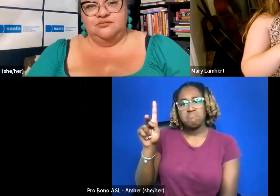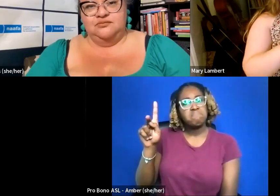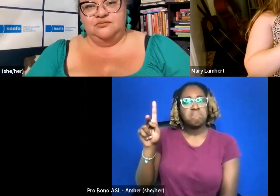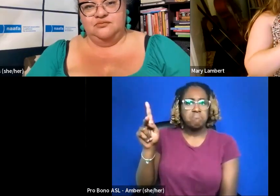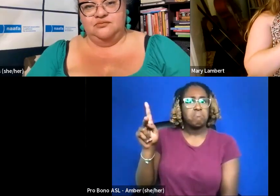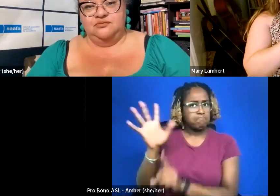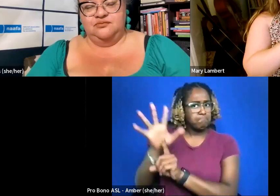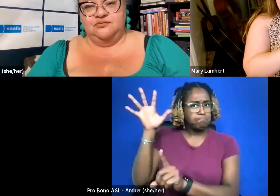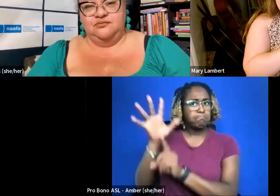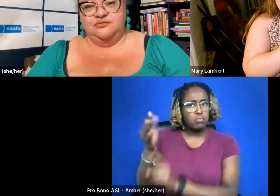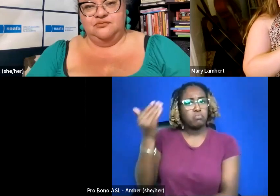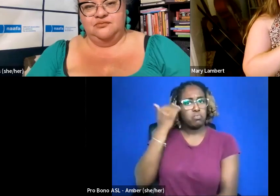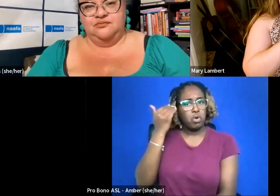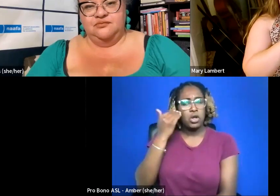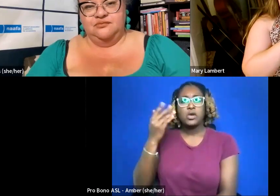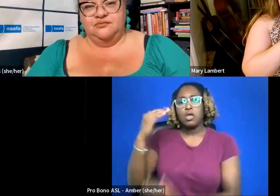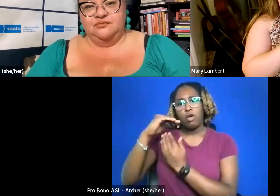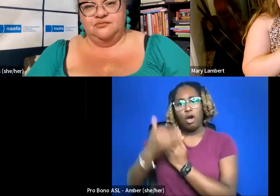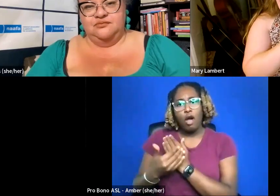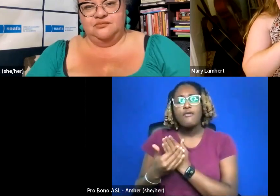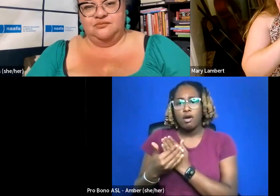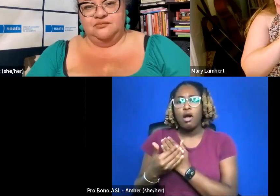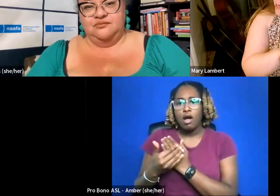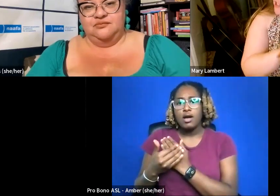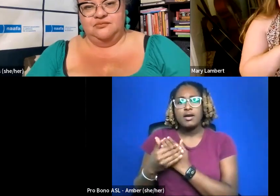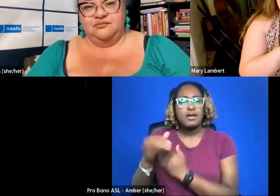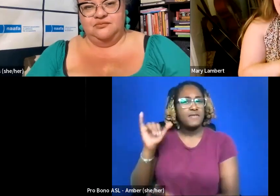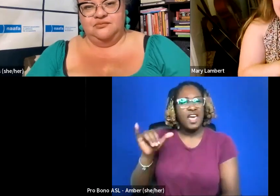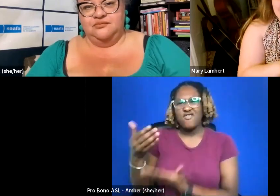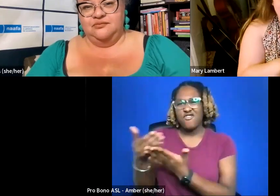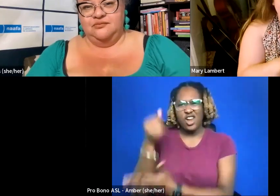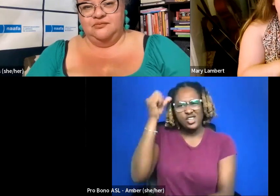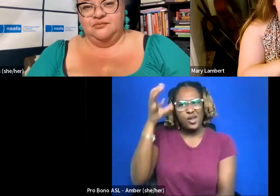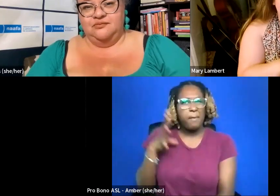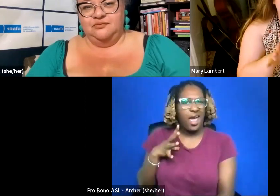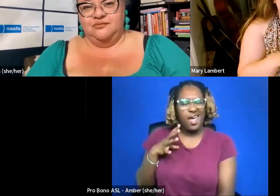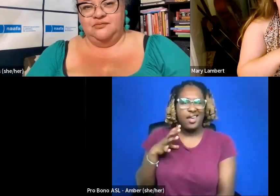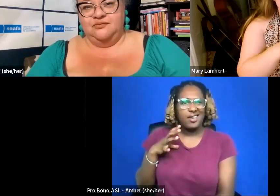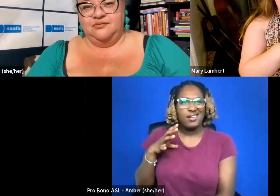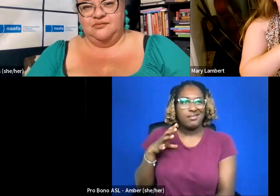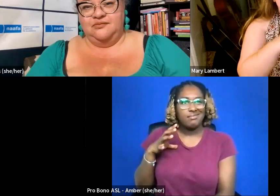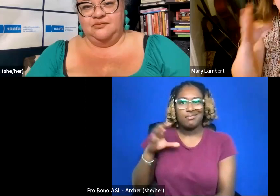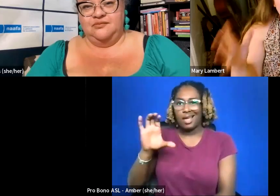and he was on the cover of Freshman X of the freshman class. That's what they called it, Freshman XL. It was like this.